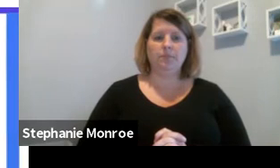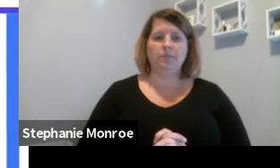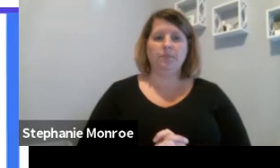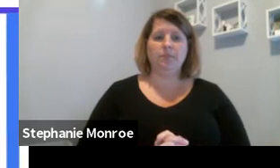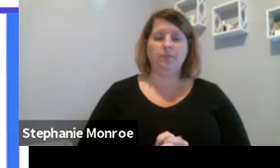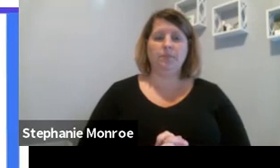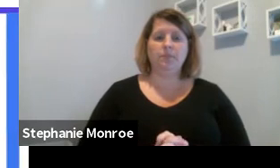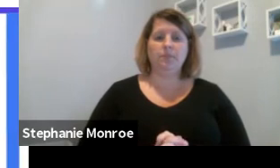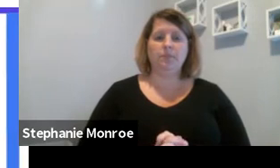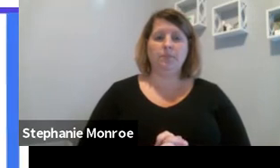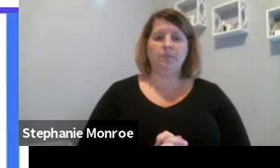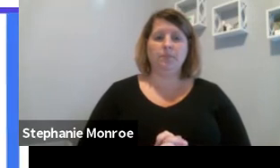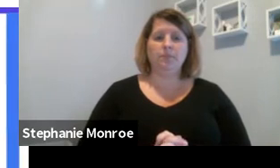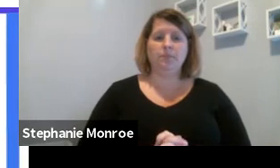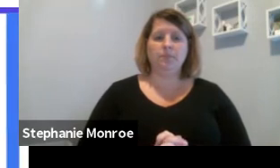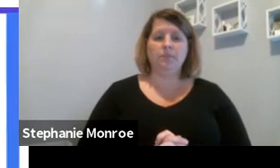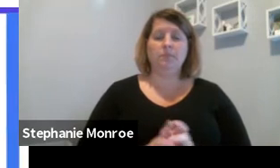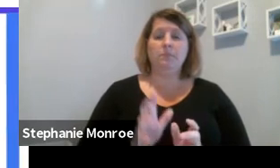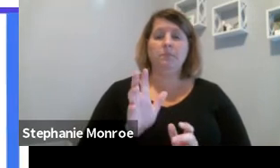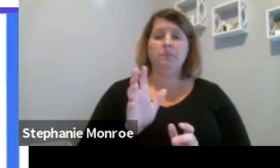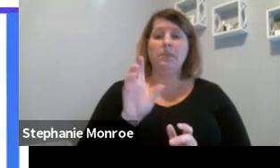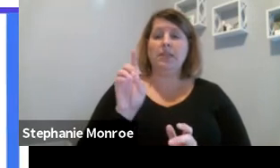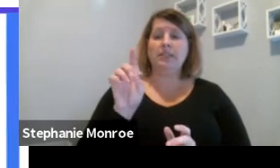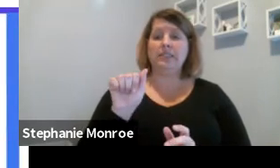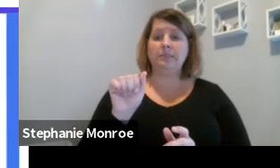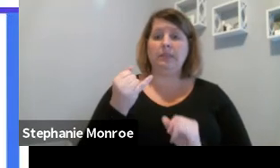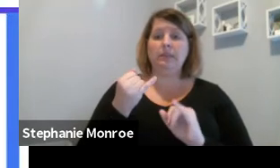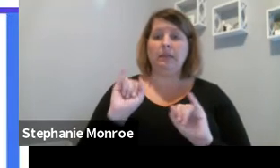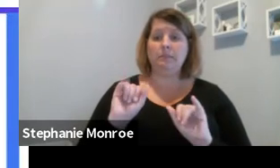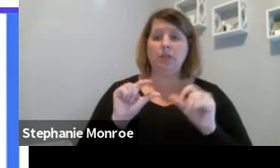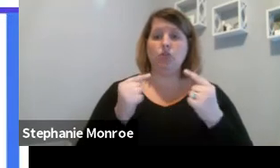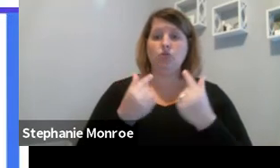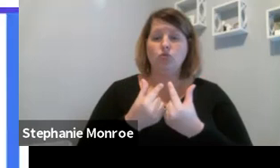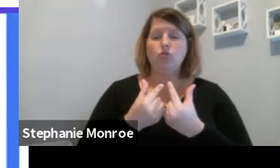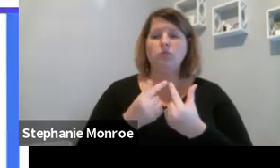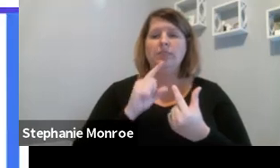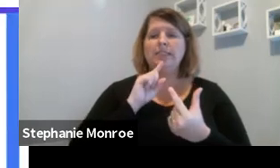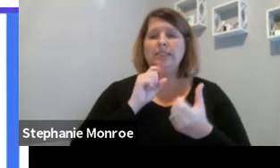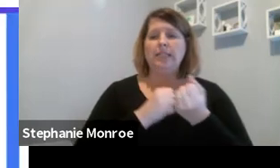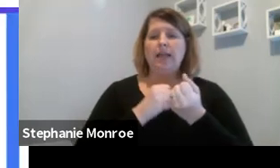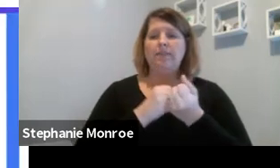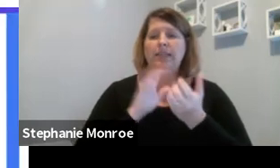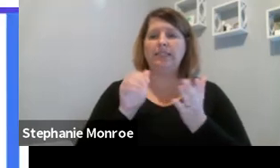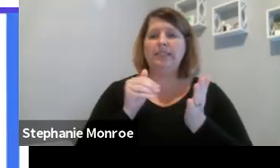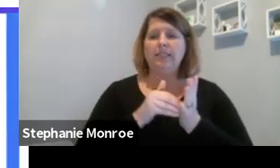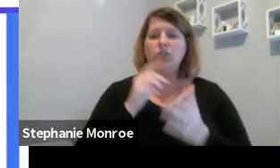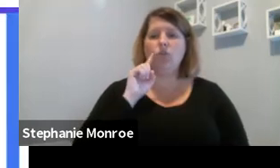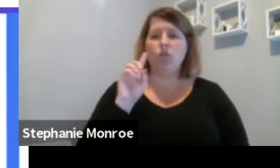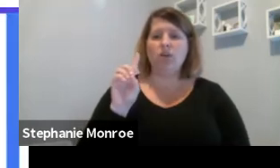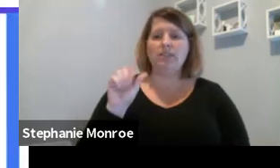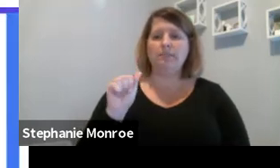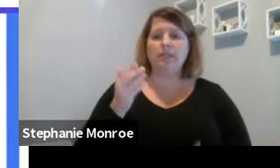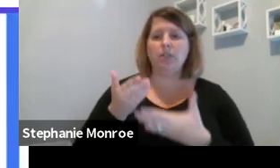The disabilities and dependence group is an advocacy center for disability rights.